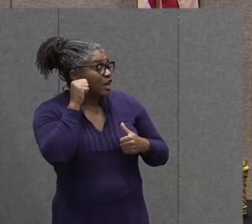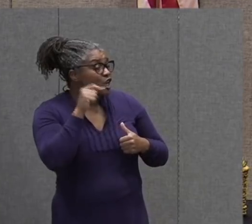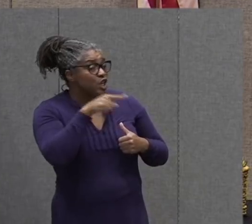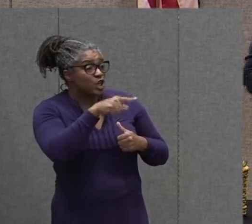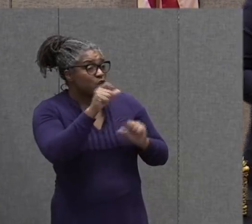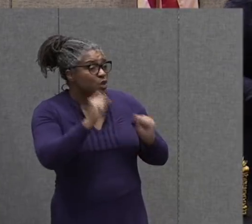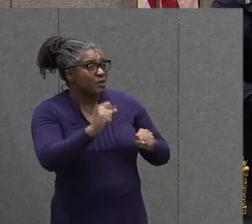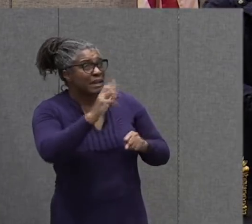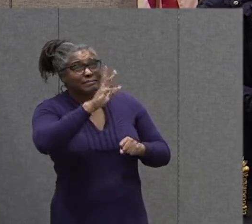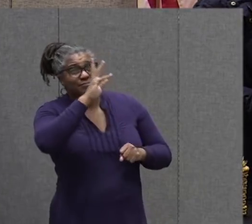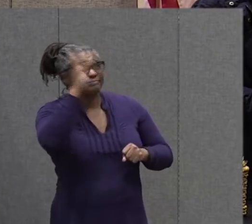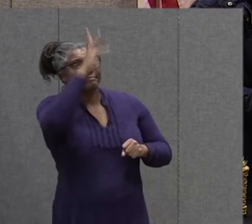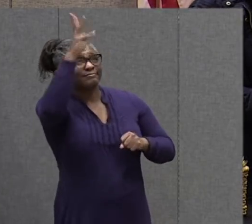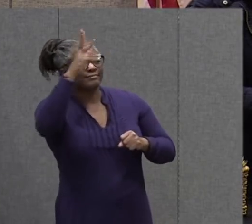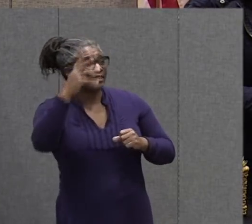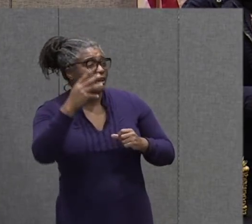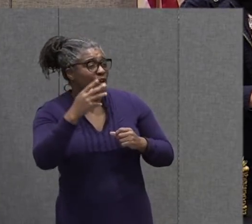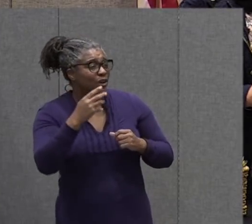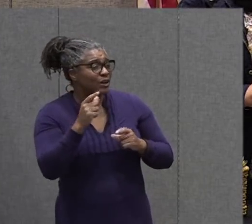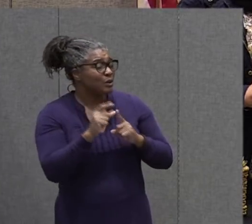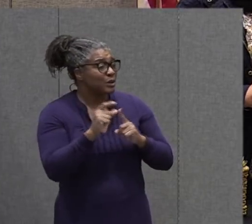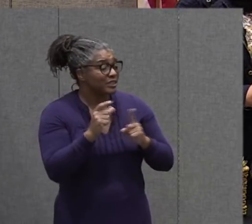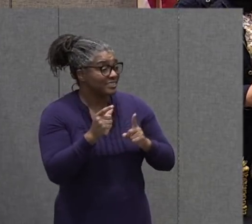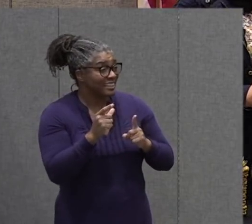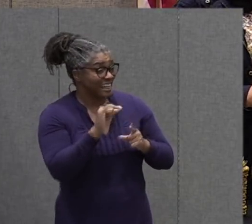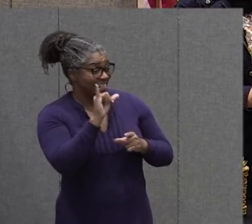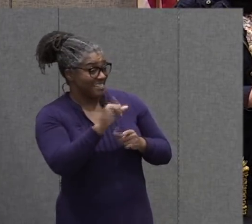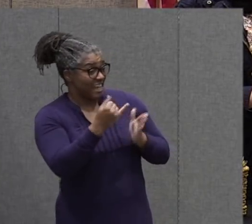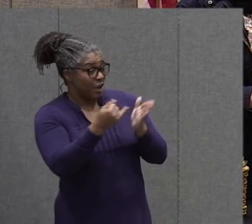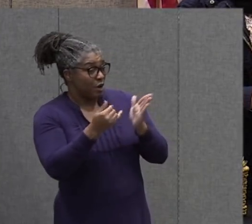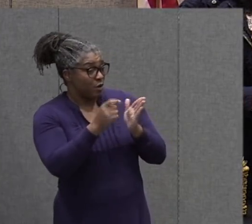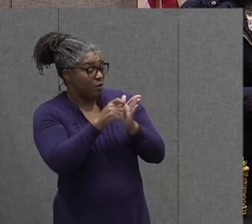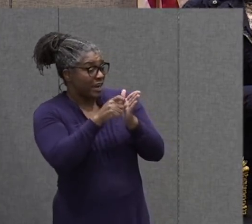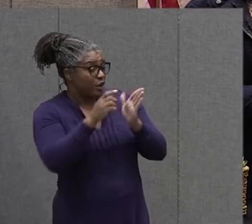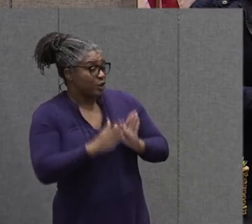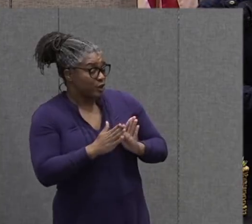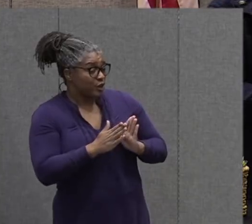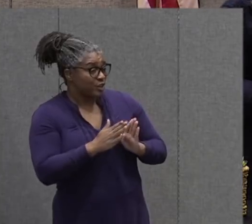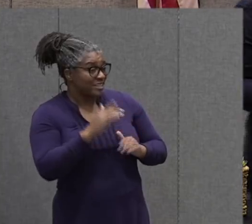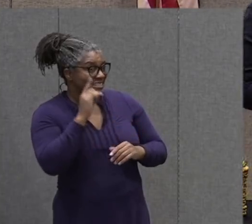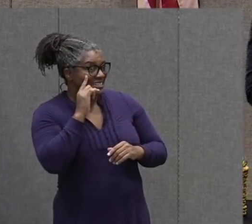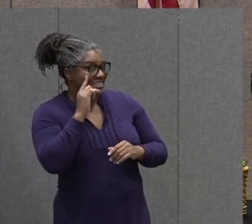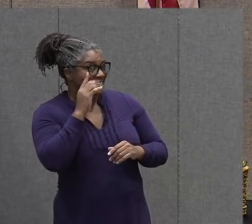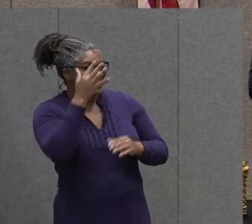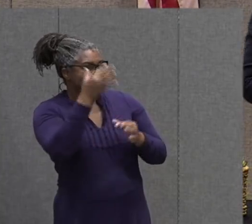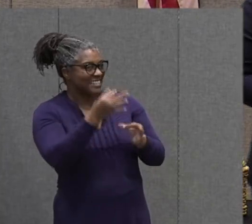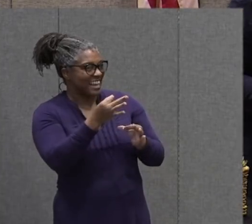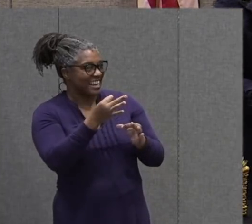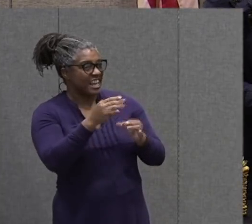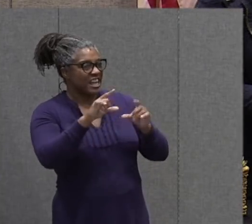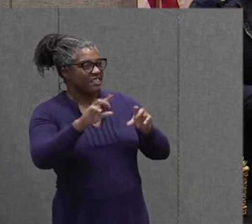So, this author decided, to make her title her own. [Miss Garcia] Why do you think she wrote it